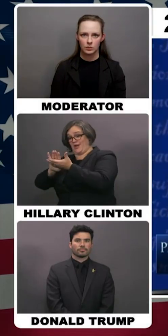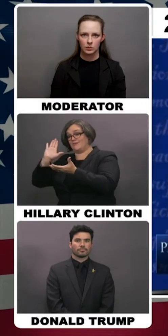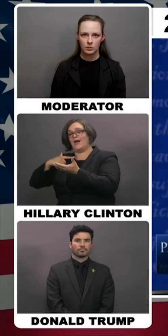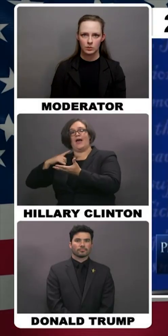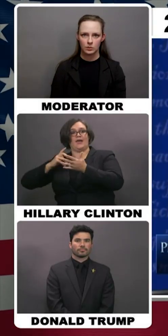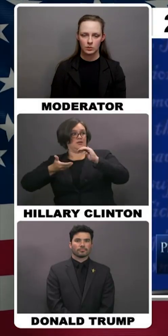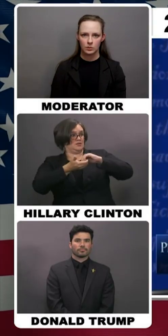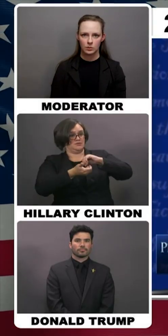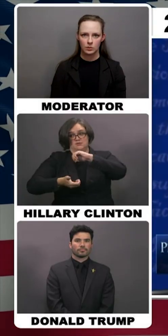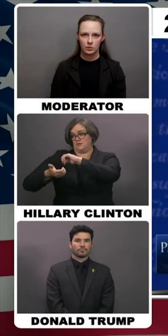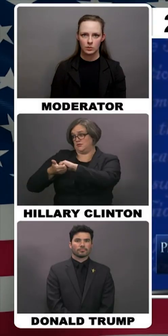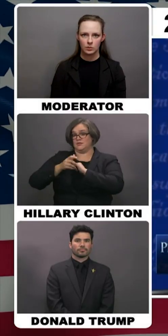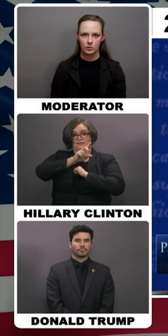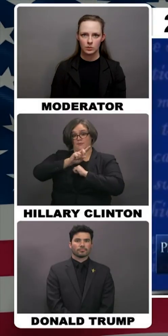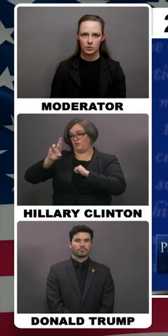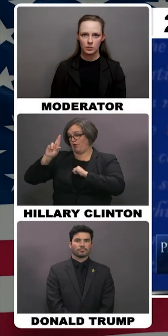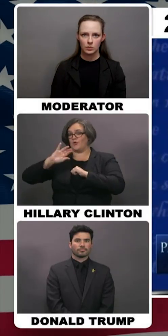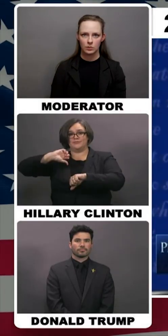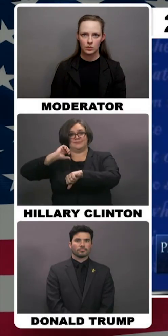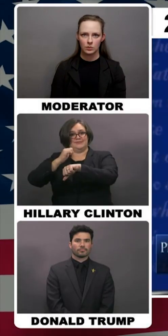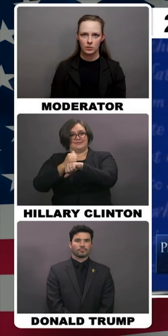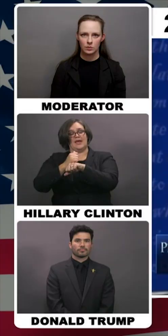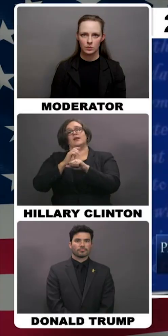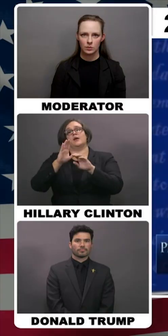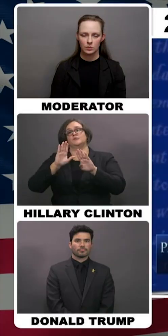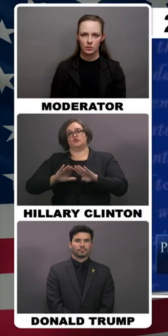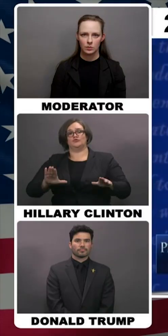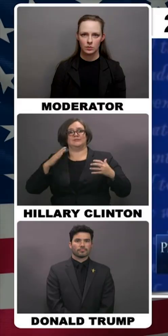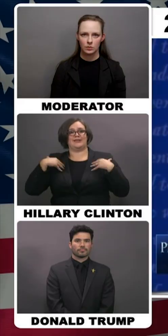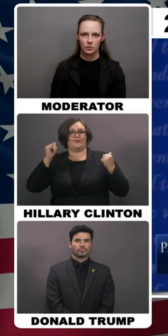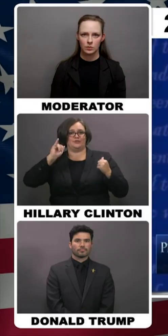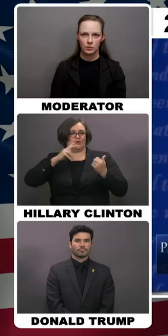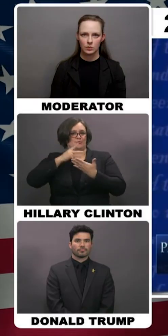children's health insurance program. Hundreds of thousands of kids now have a chance